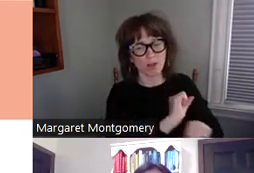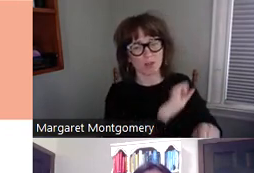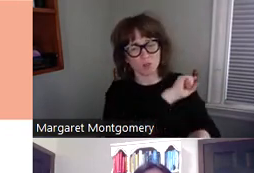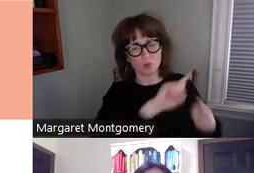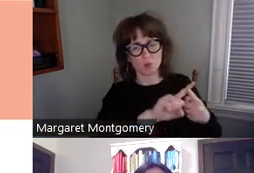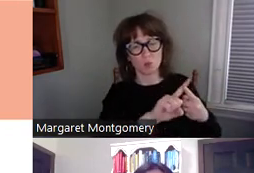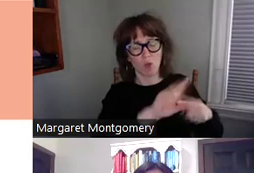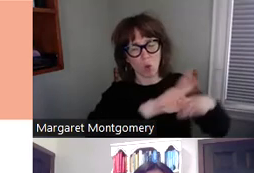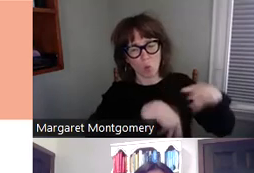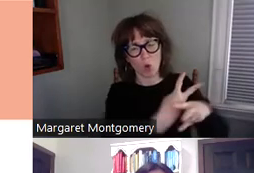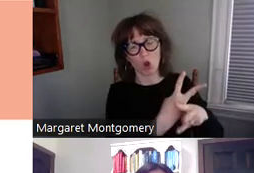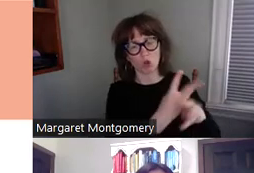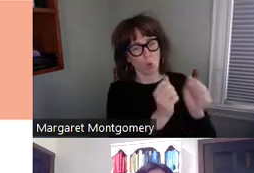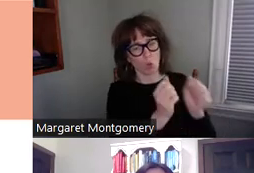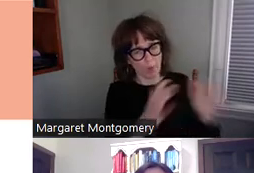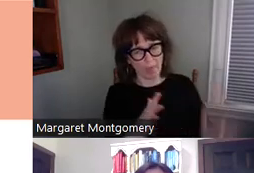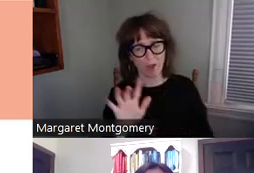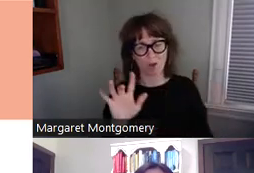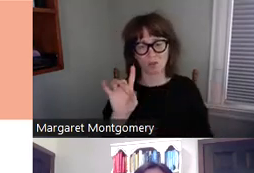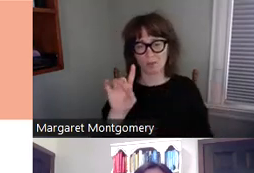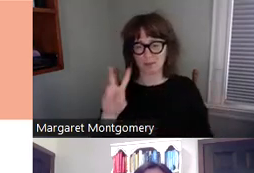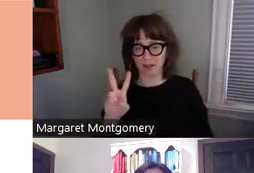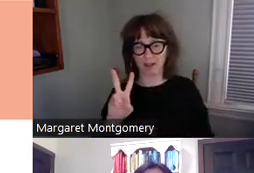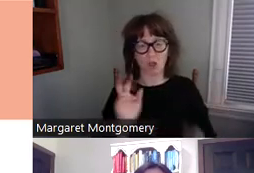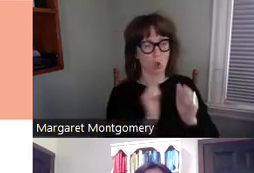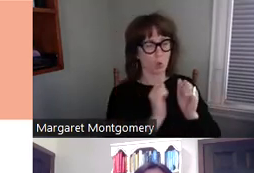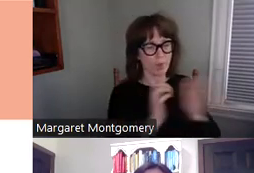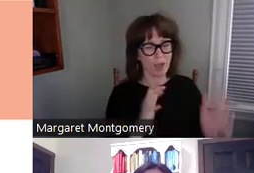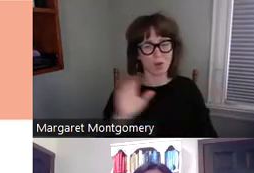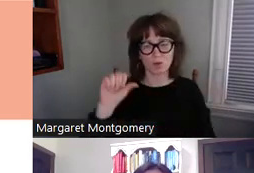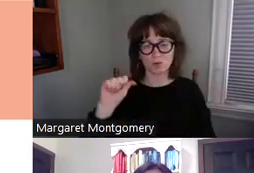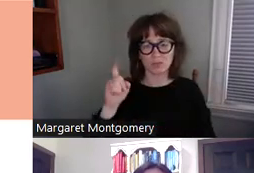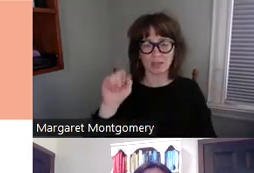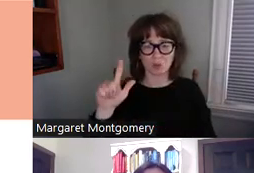violence; and as an organization we commit ourselves to supporting travel sovereignty